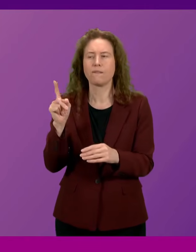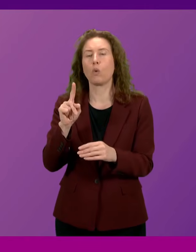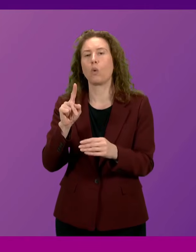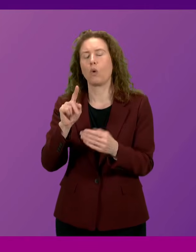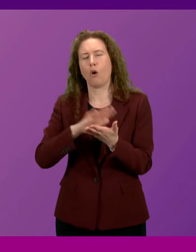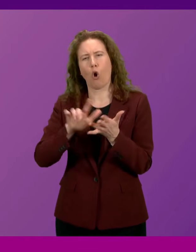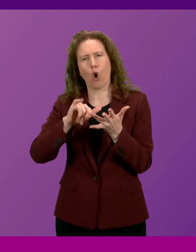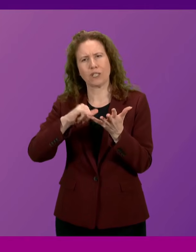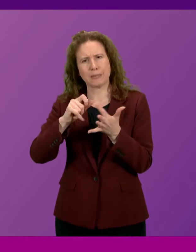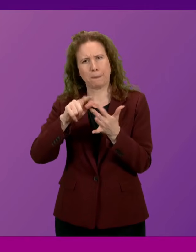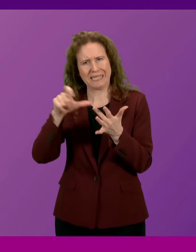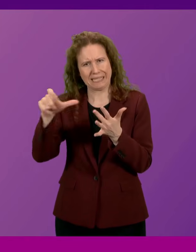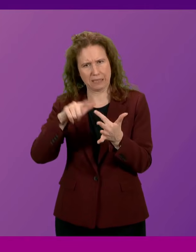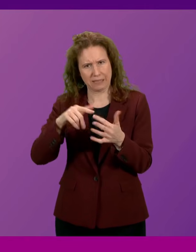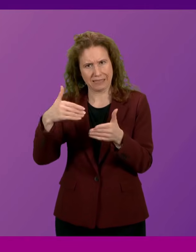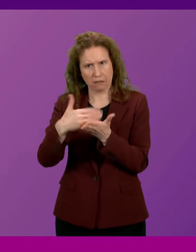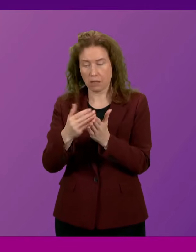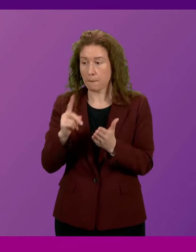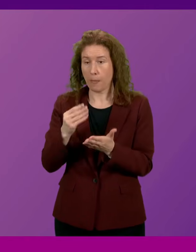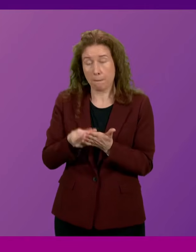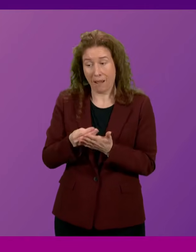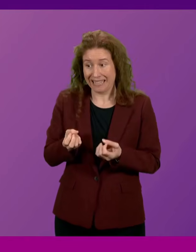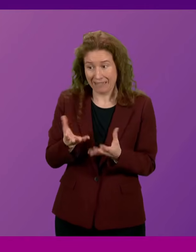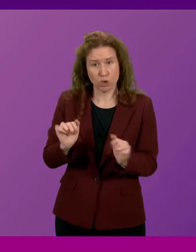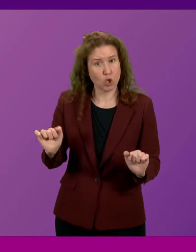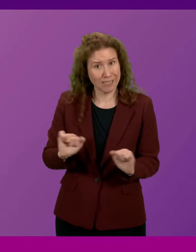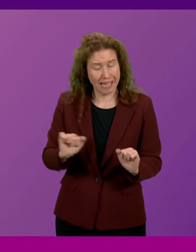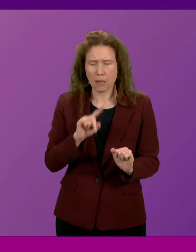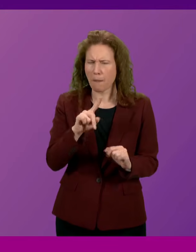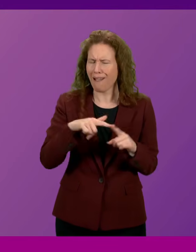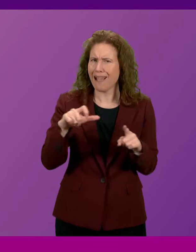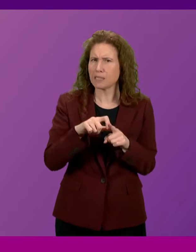Scottish ministers have still not released that funding, but the Edinburgh health and social care